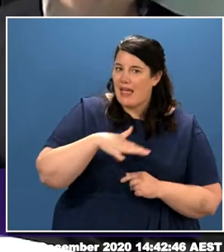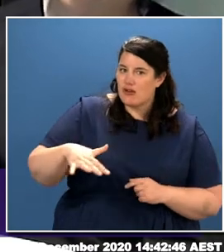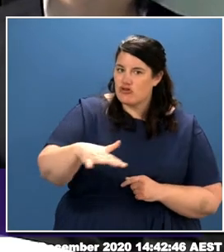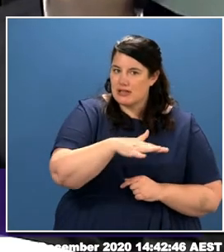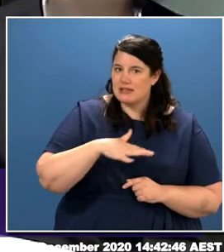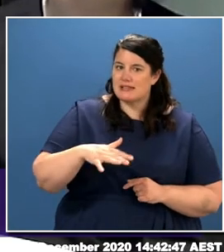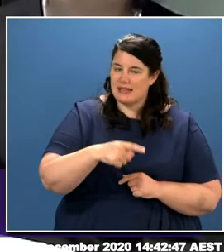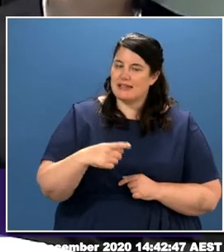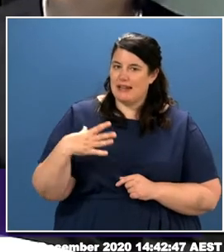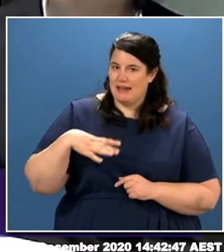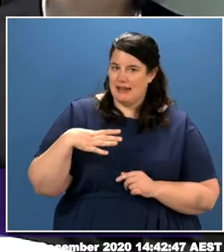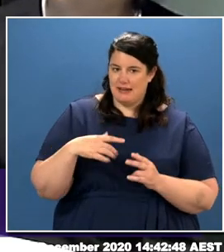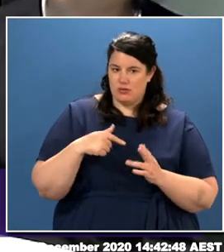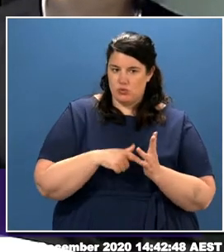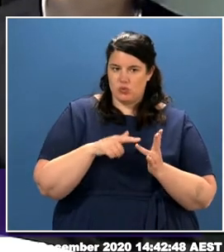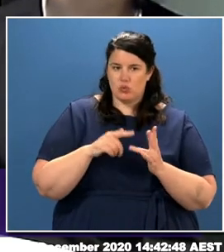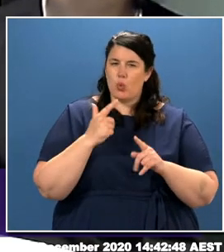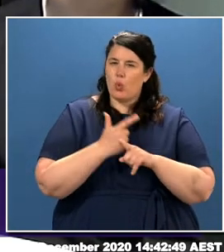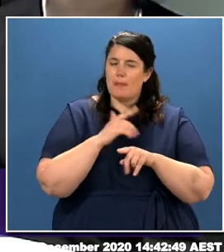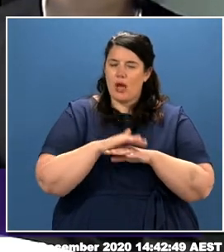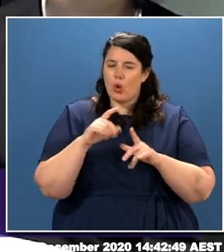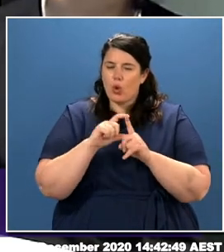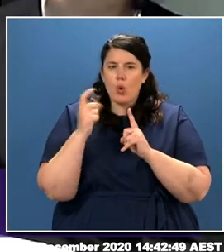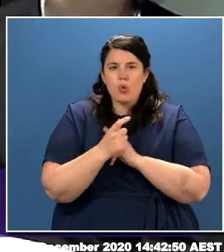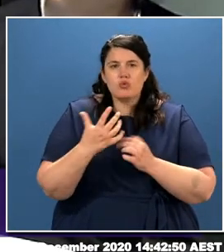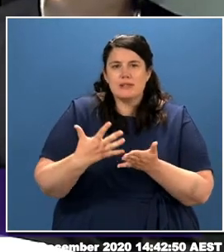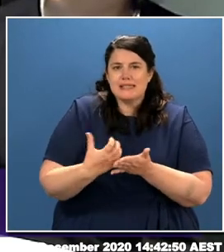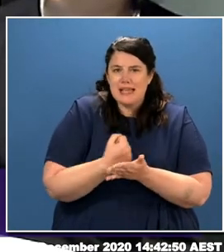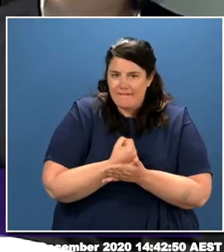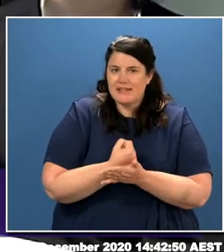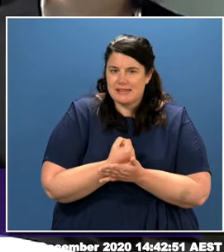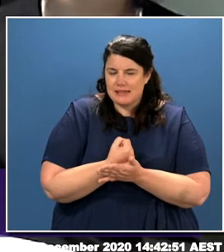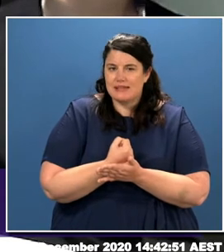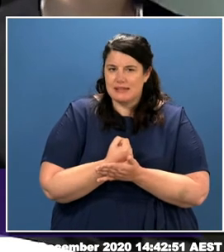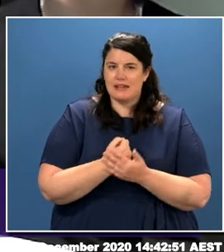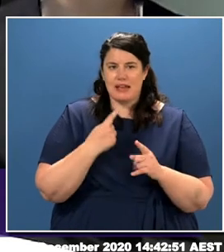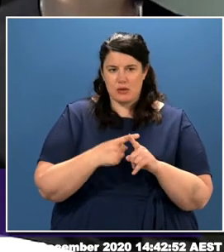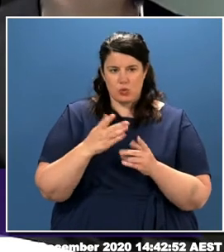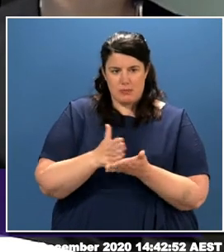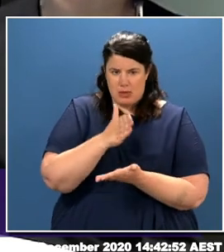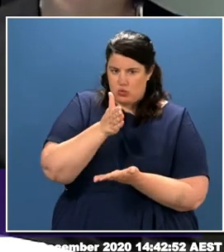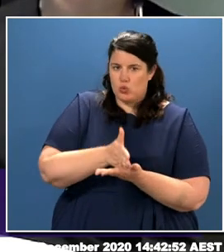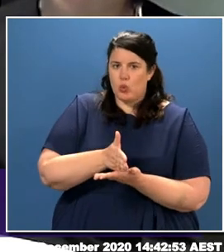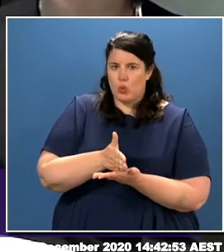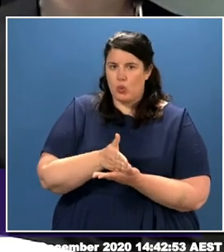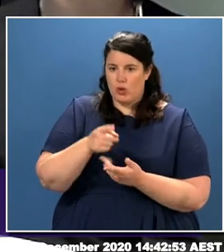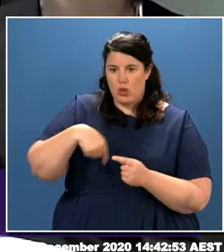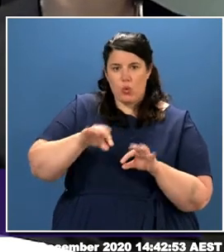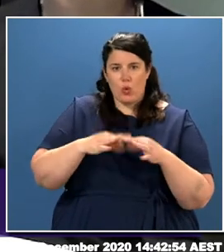a need for that cultural safety, inclusive practice training to sit for those organizations.